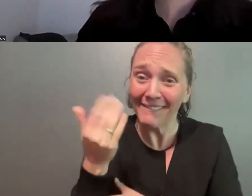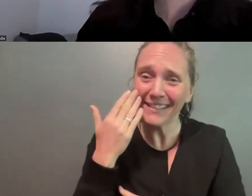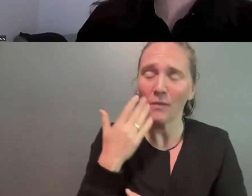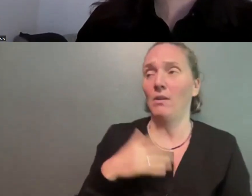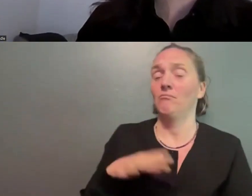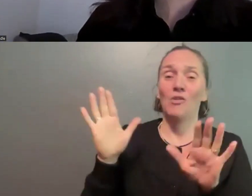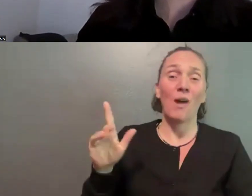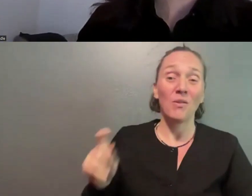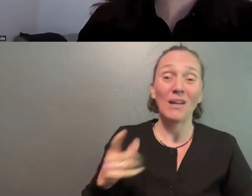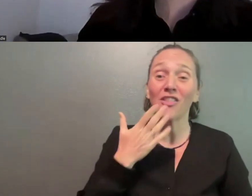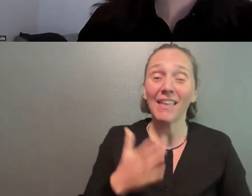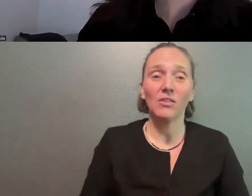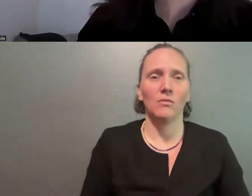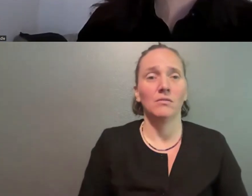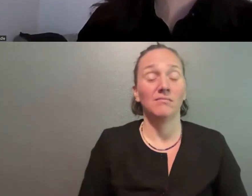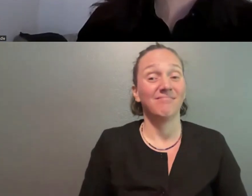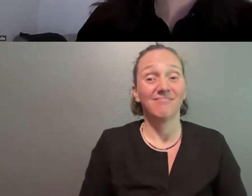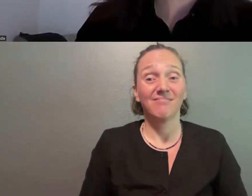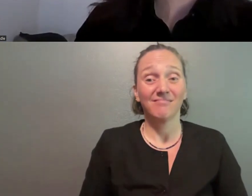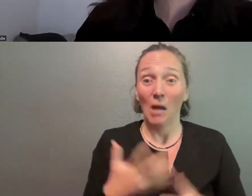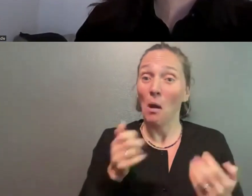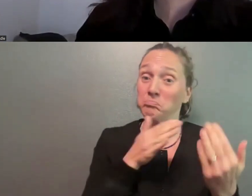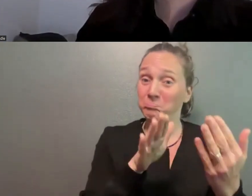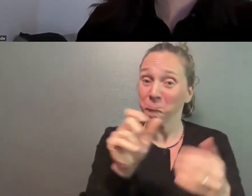to talk about it. There are kind of several different questions that are baked into this.